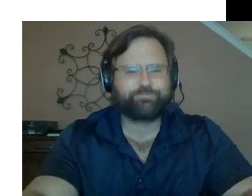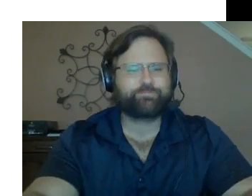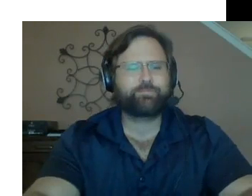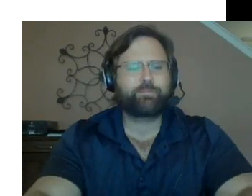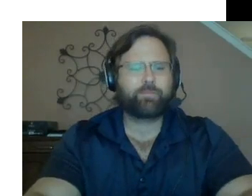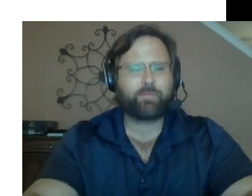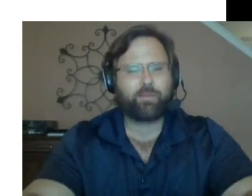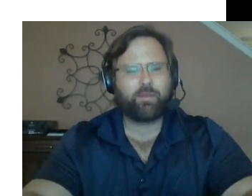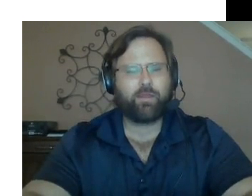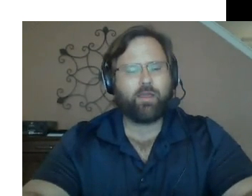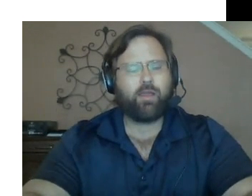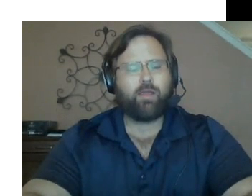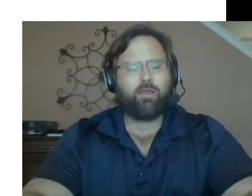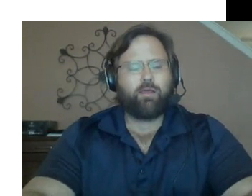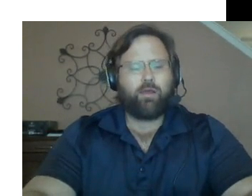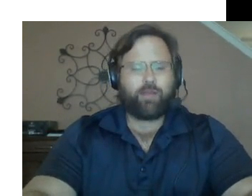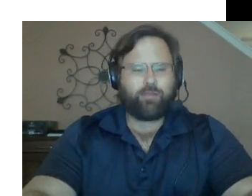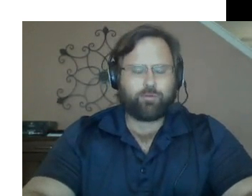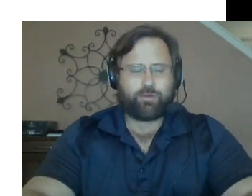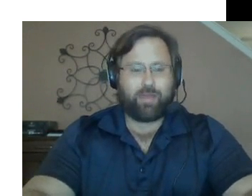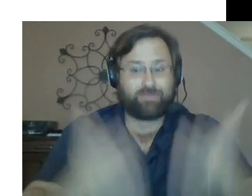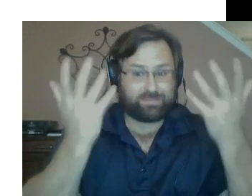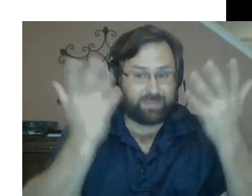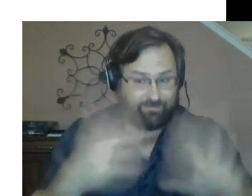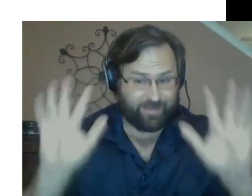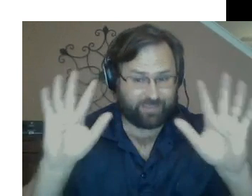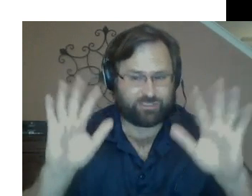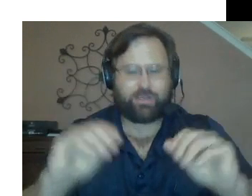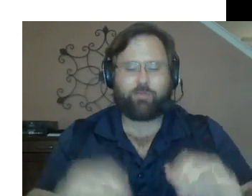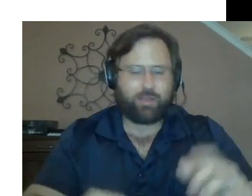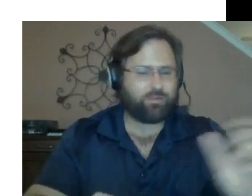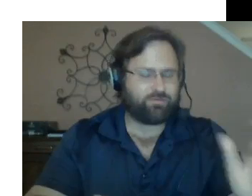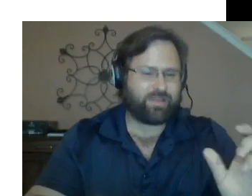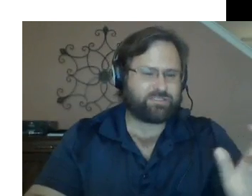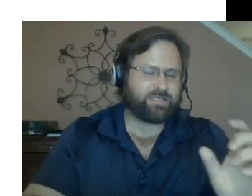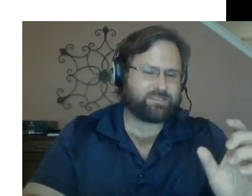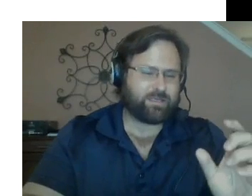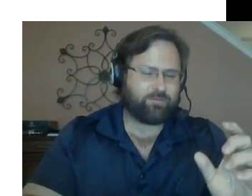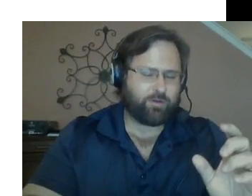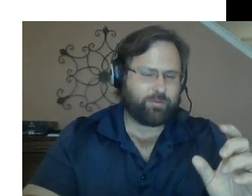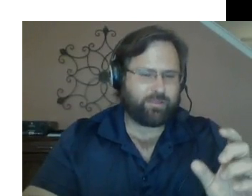another one you have is the sign finish now we know that finish is a verb